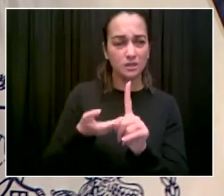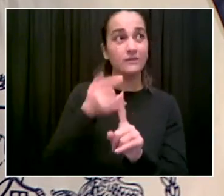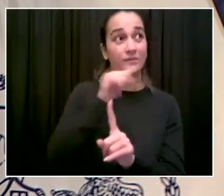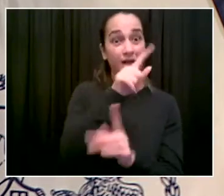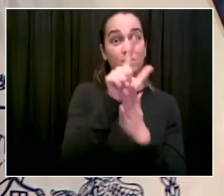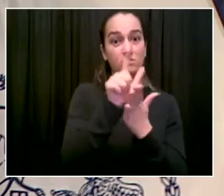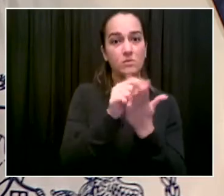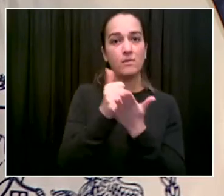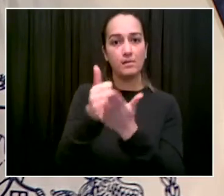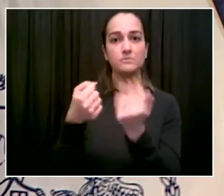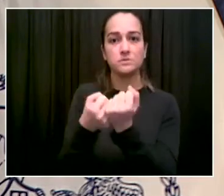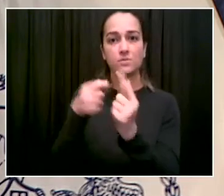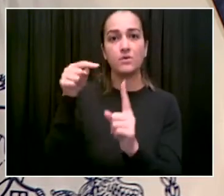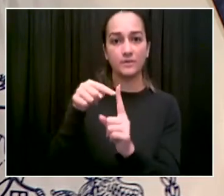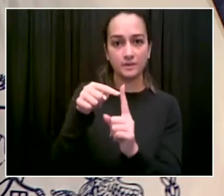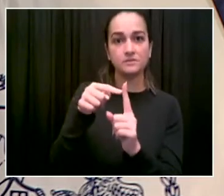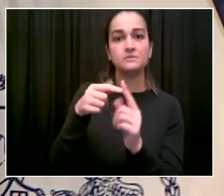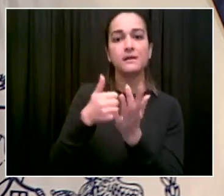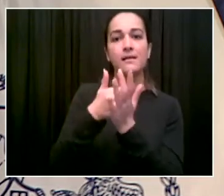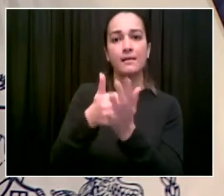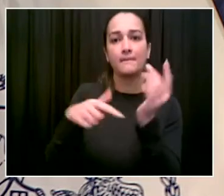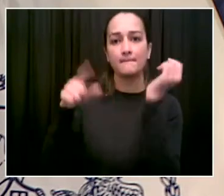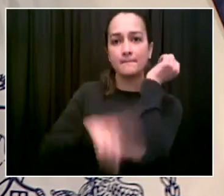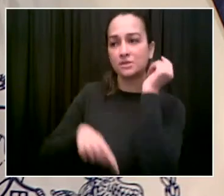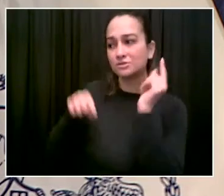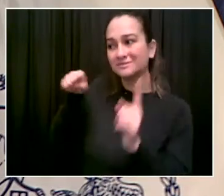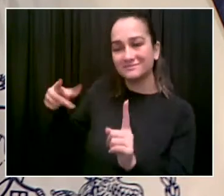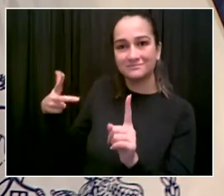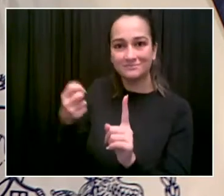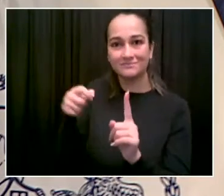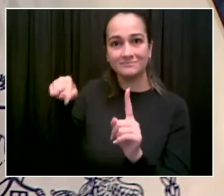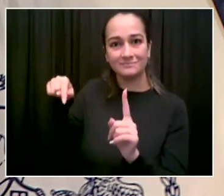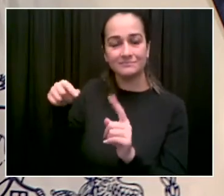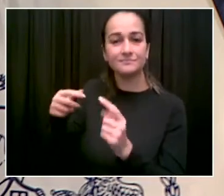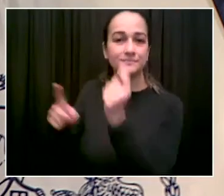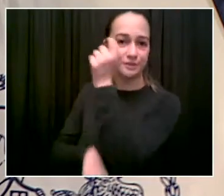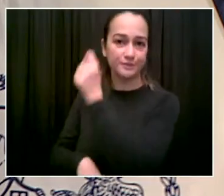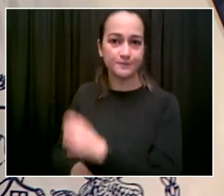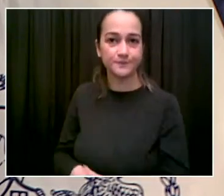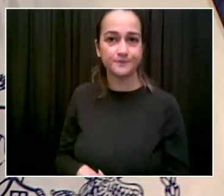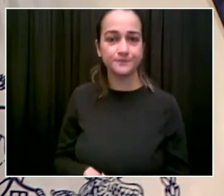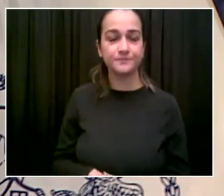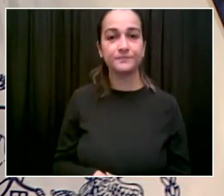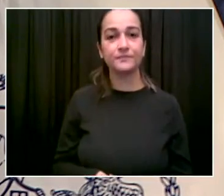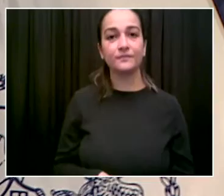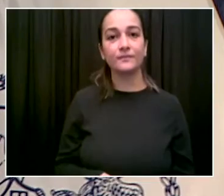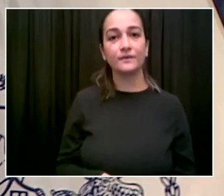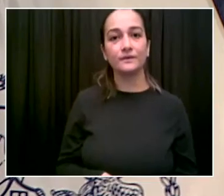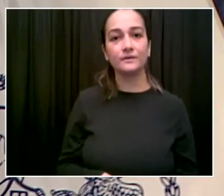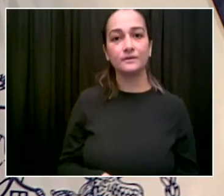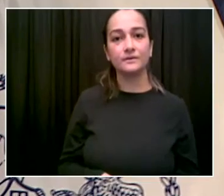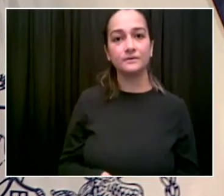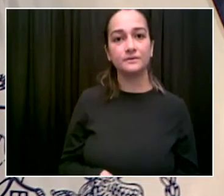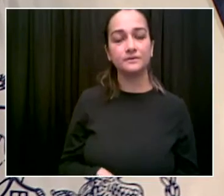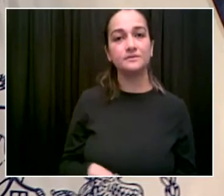PENALTIES. THIS IS THE KIND OF THING E WNEED MORE IN THIS